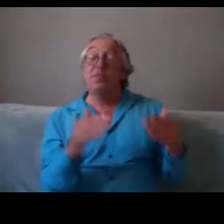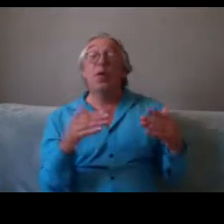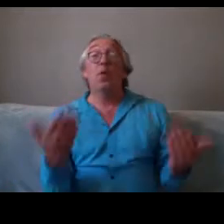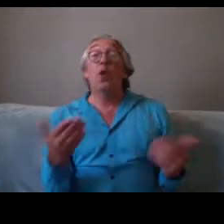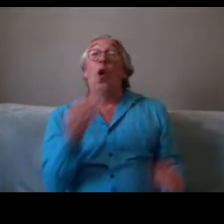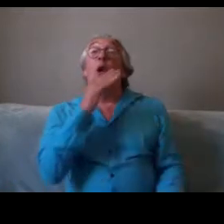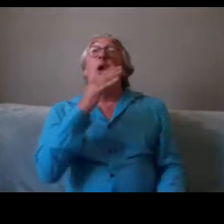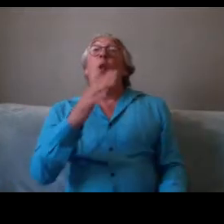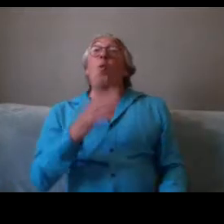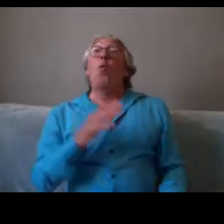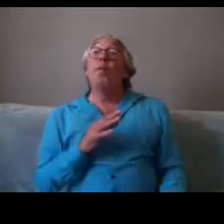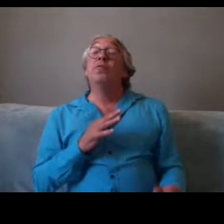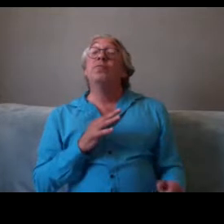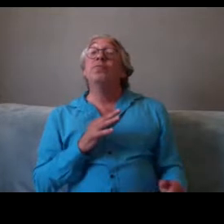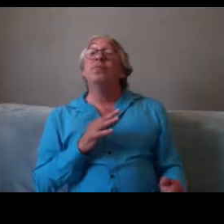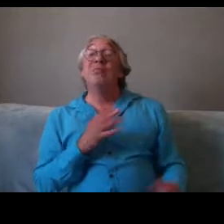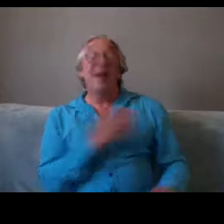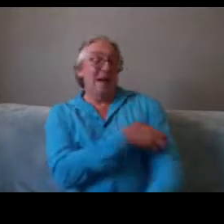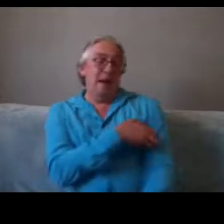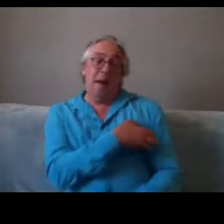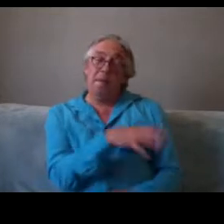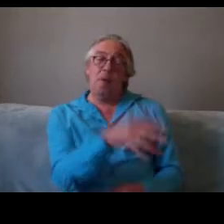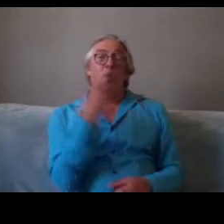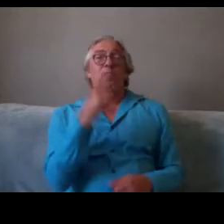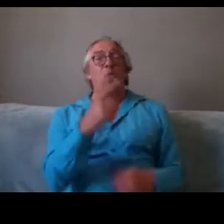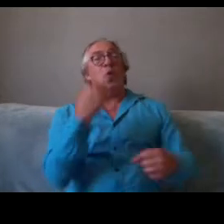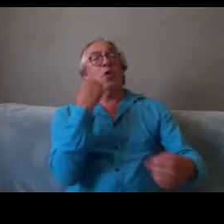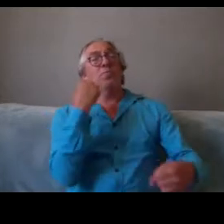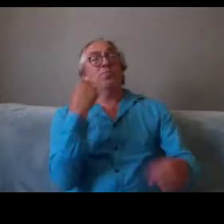and challenges for disabled youngsters to do a mobility programme.